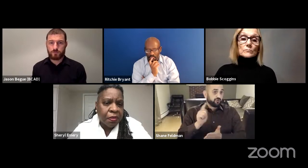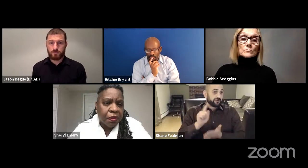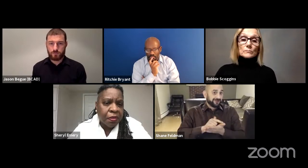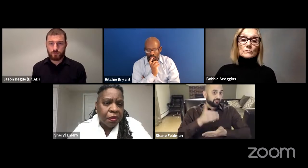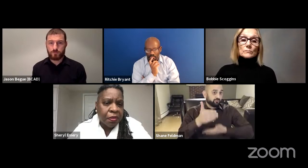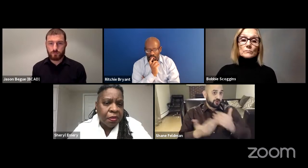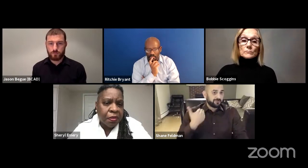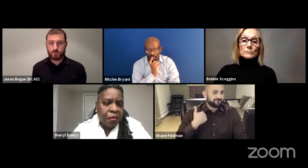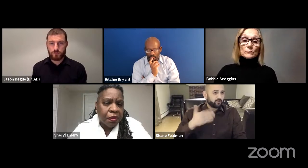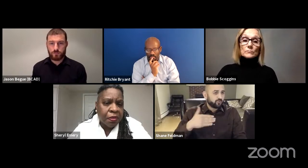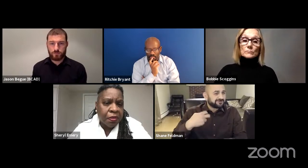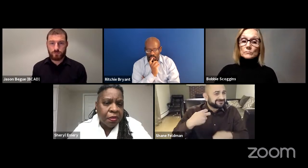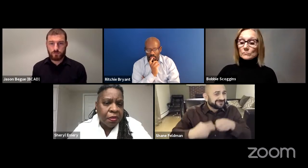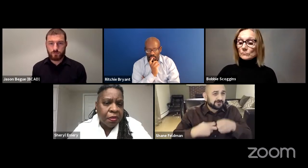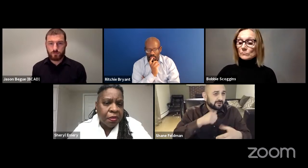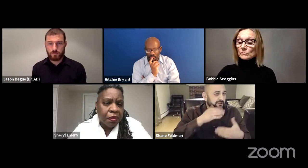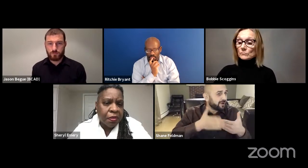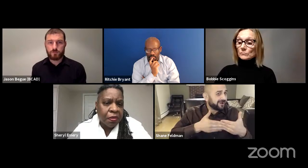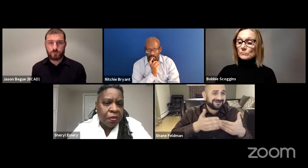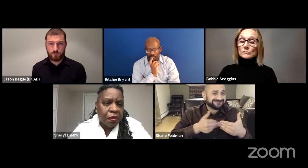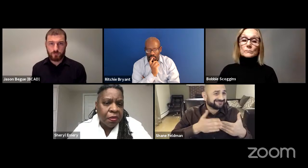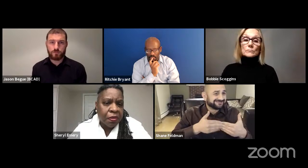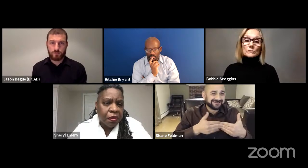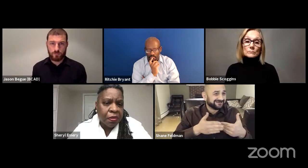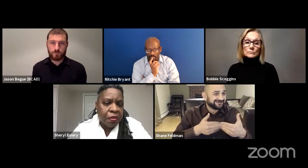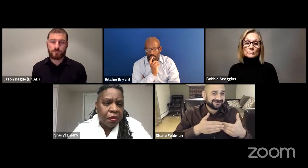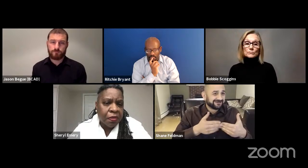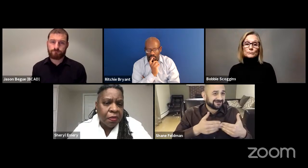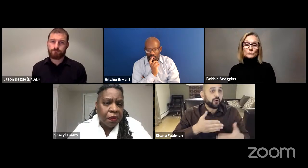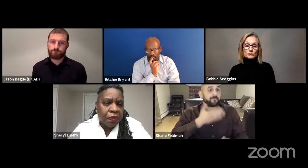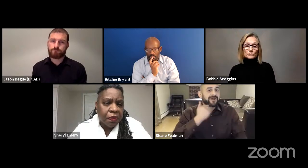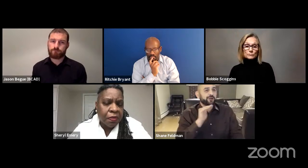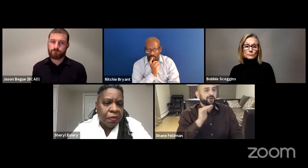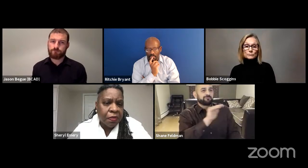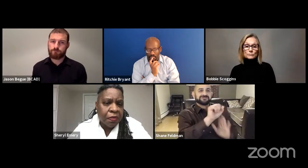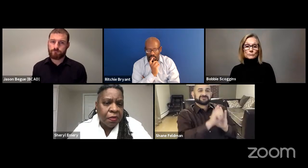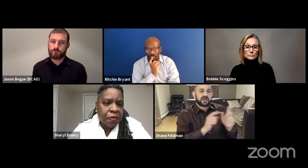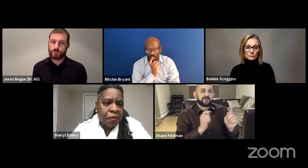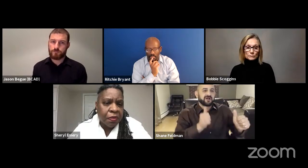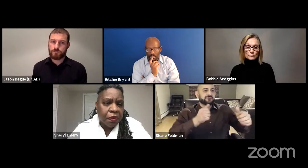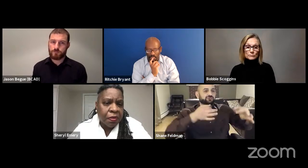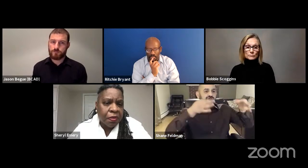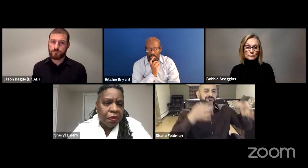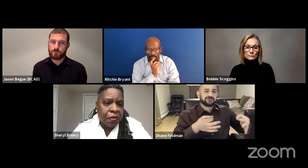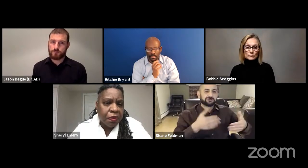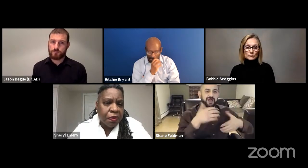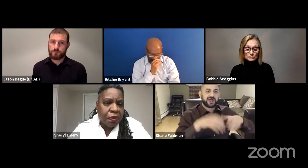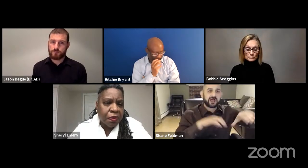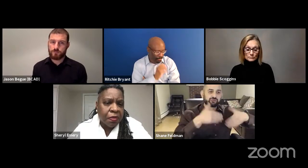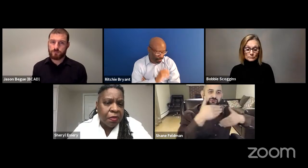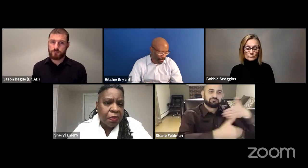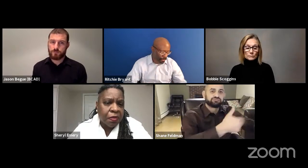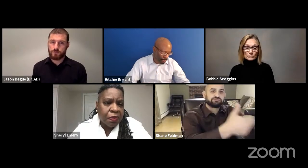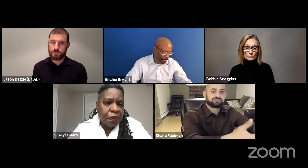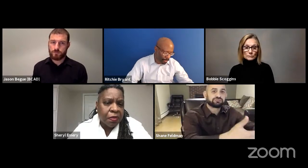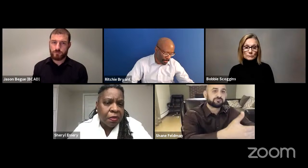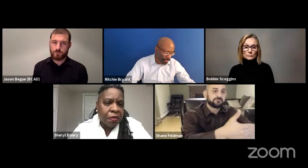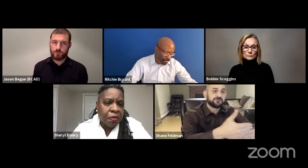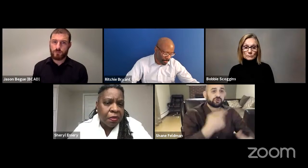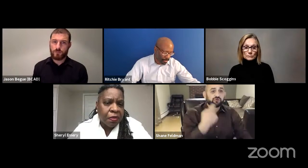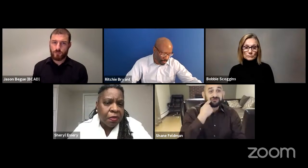and so on. It's not easy. So reaching out to the state, maybe they can move a little